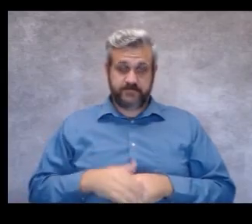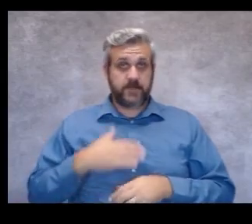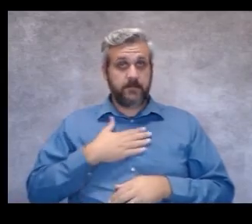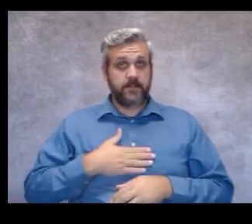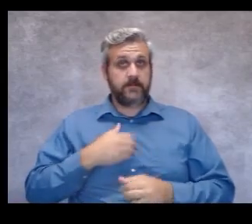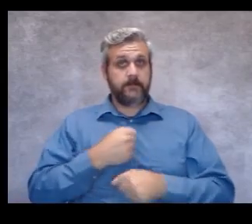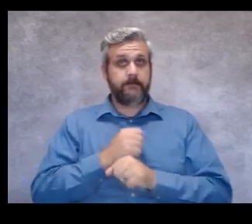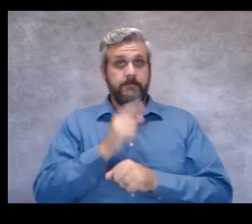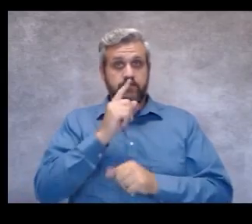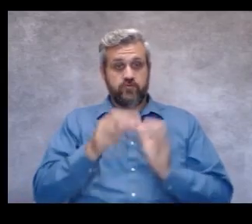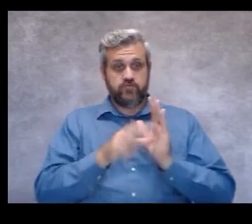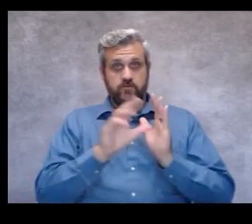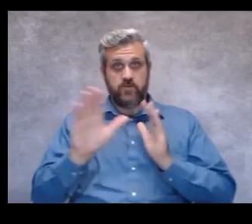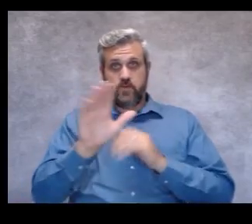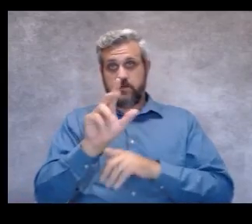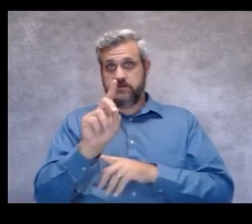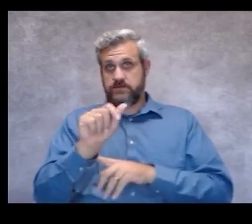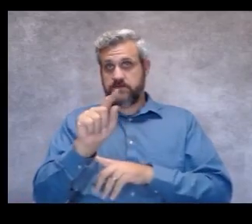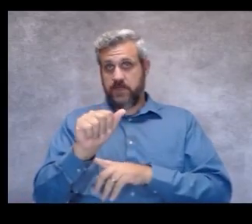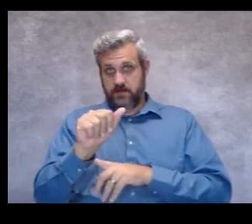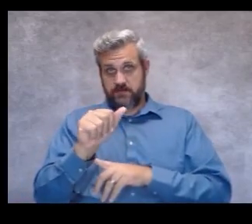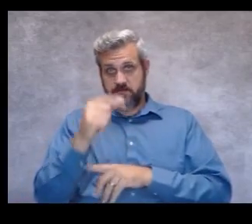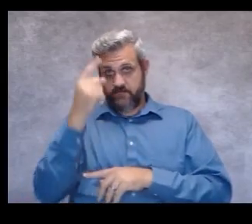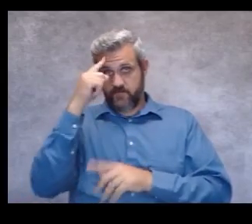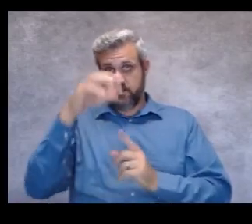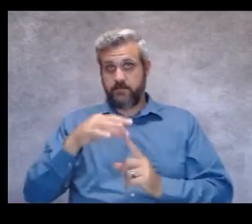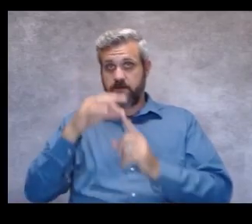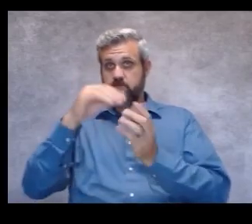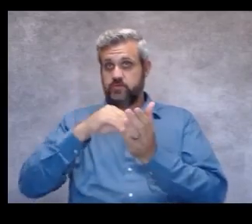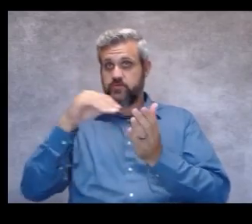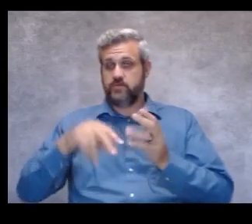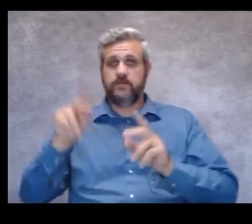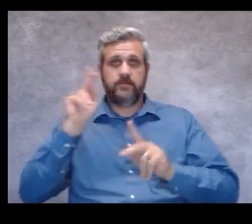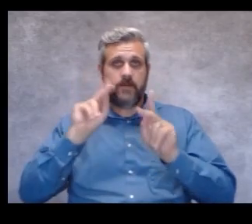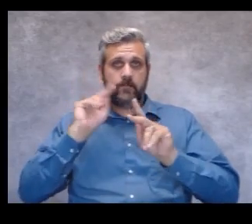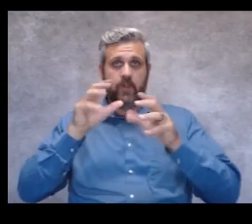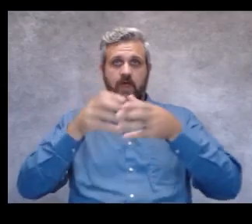Please ensure that you review your data for these special student populations.